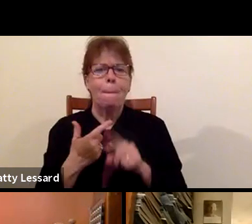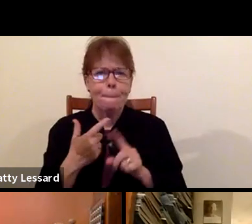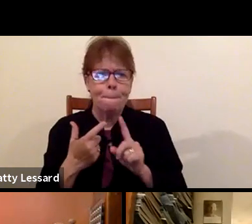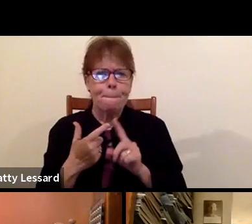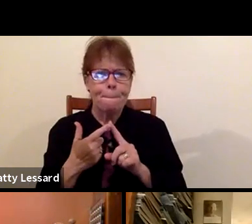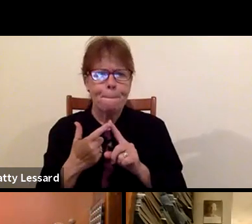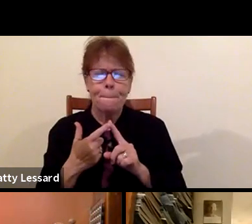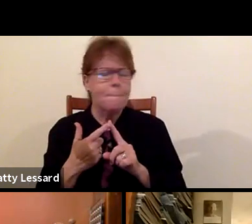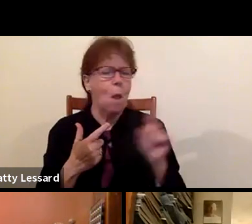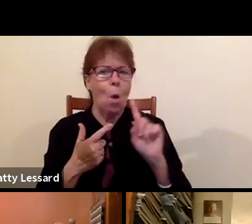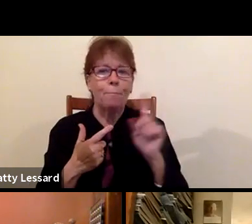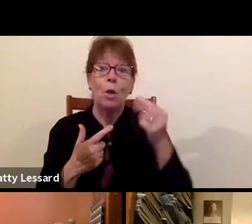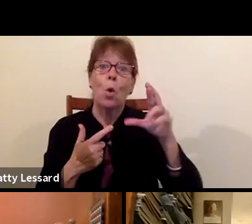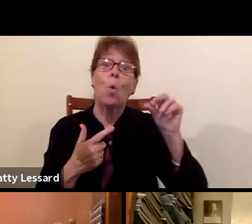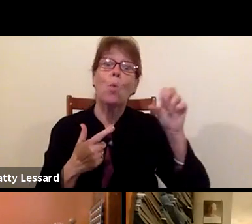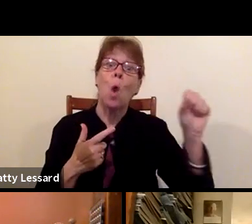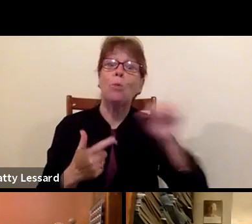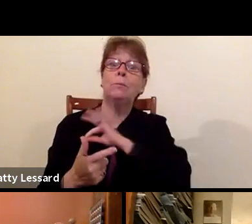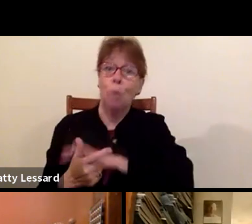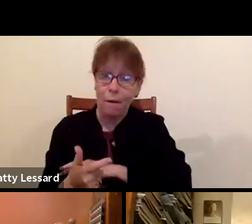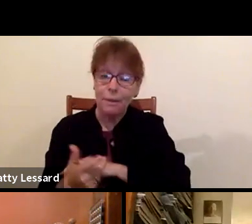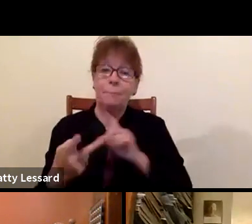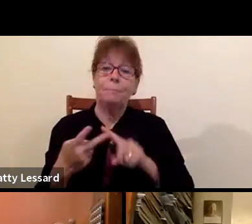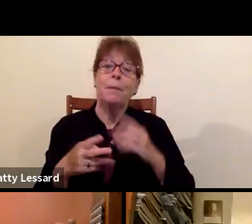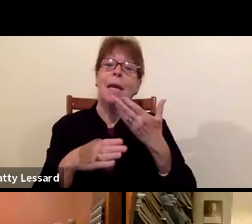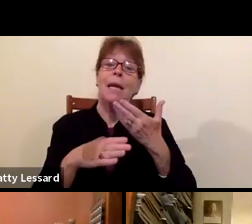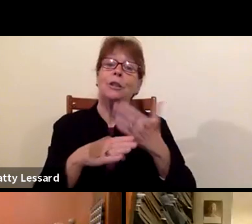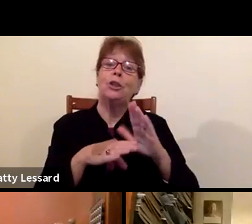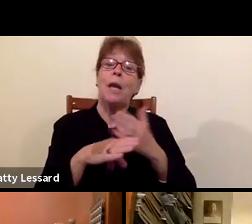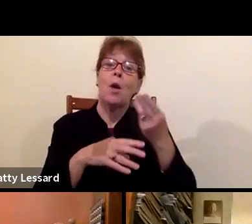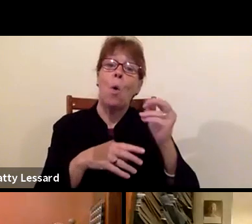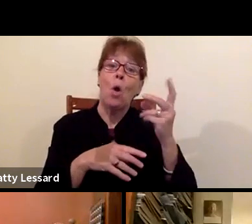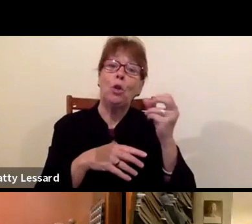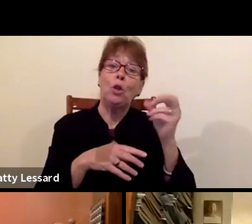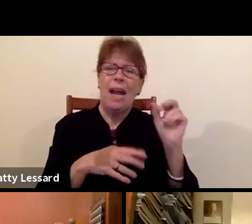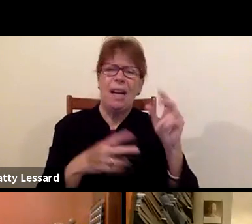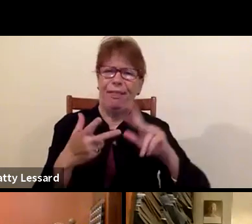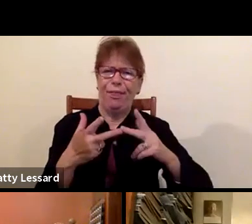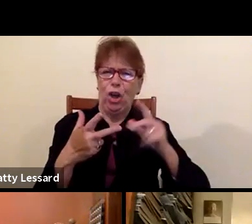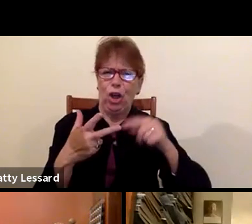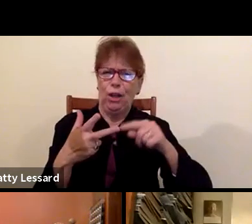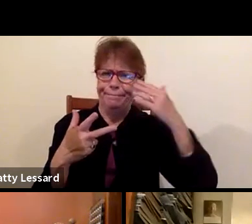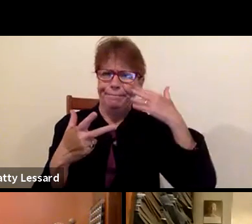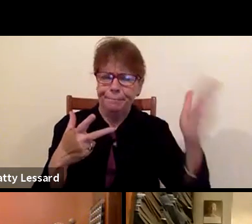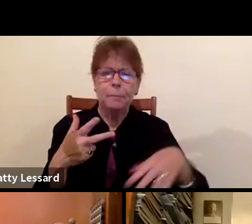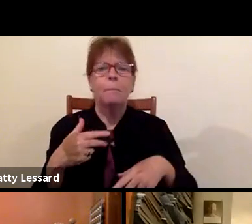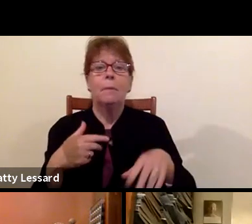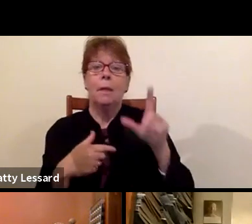≫ Sheri: Yeah, so Accenture did a study about the net profit -- trying to remember the three things they measured. They